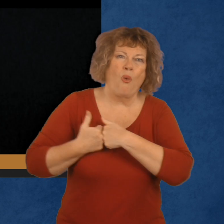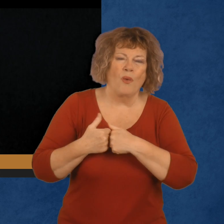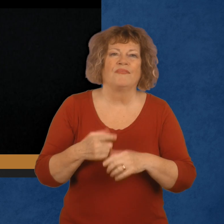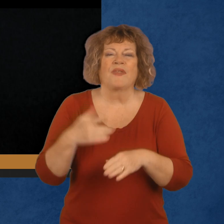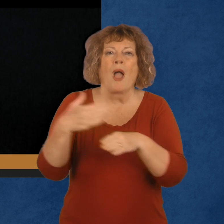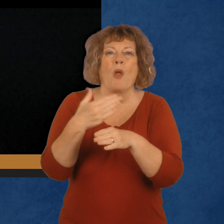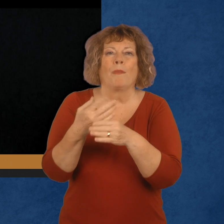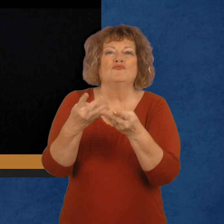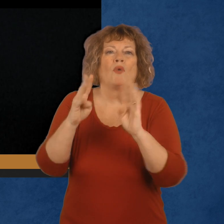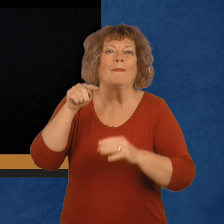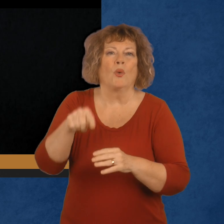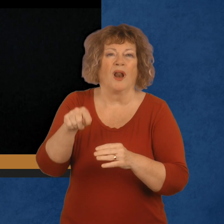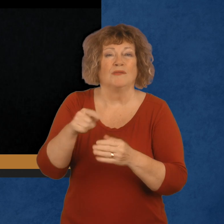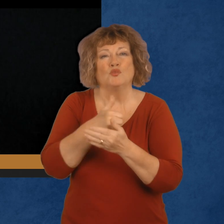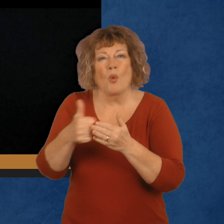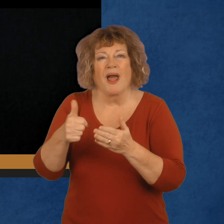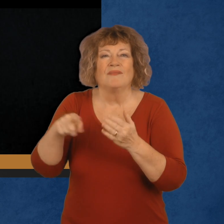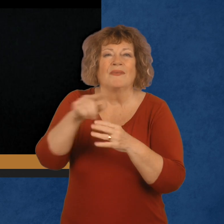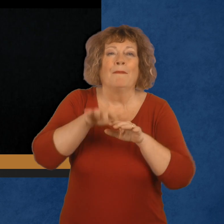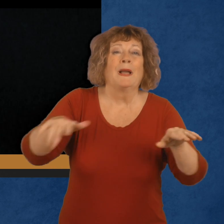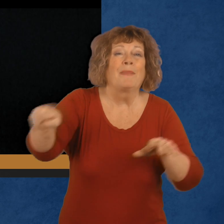these are usually people who you worked with, or for.